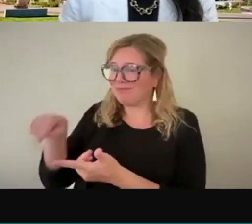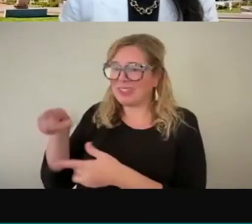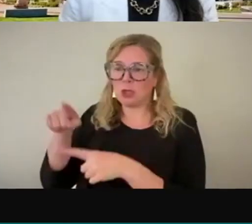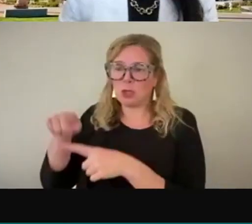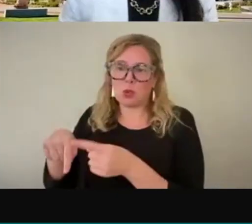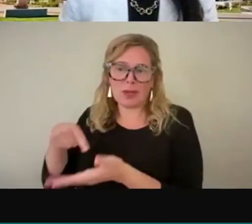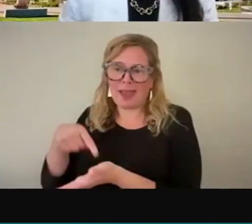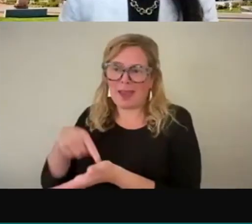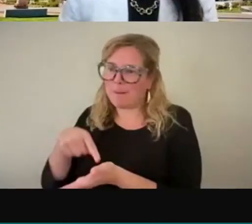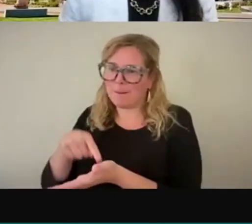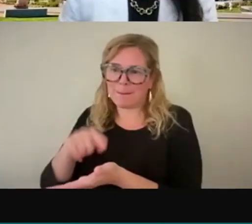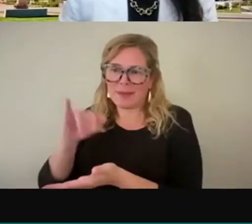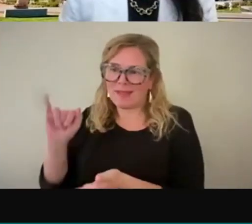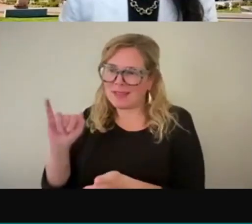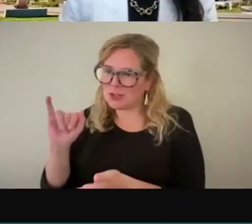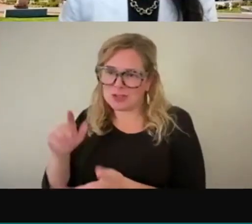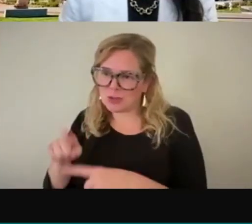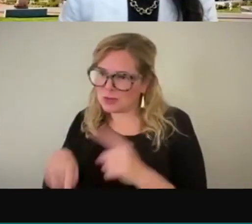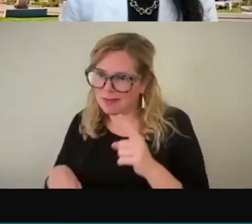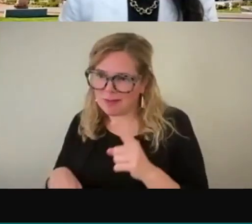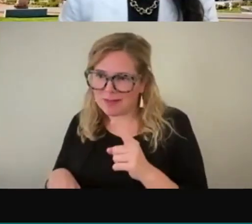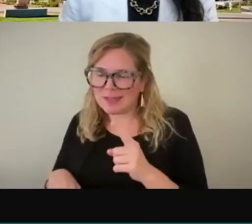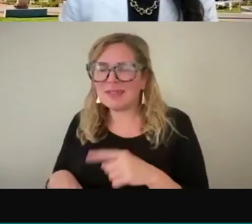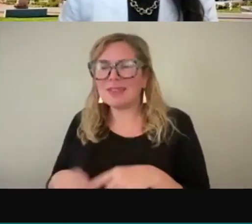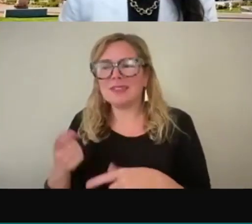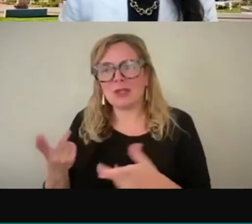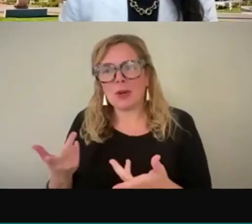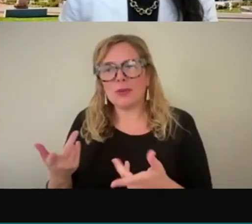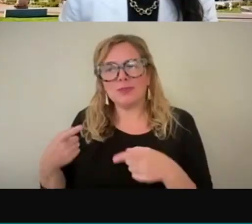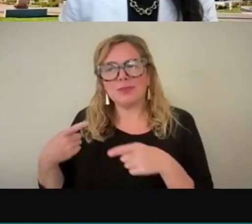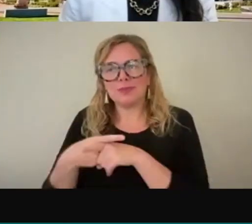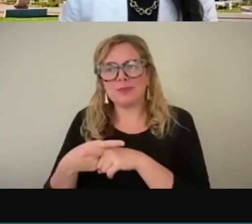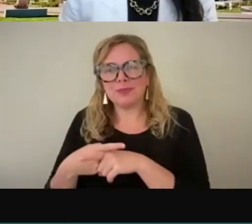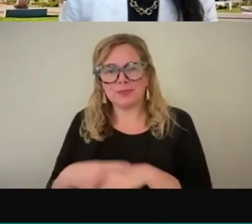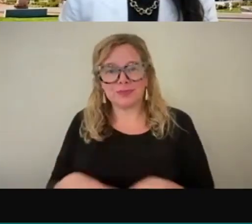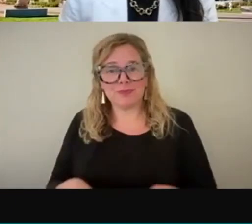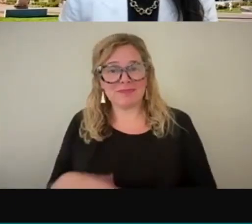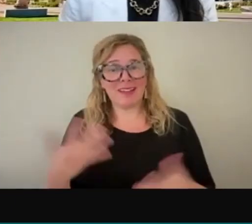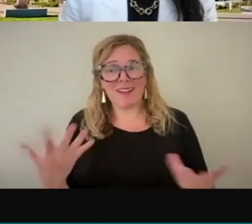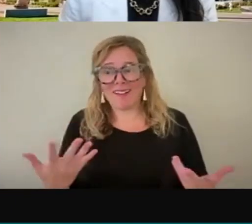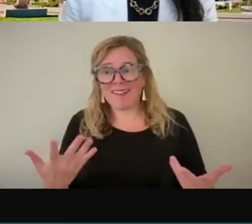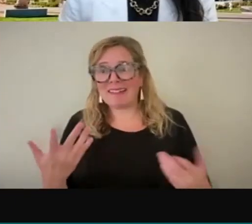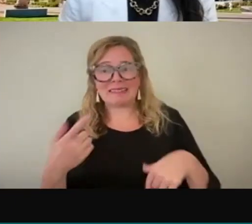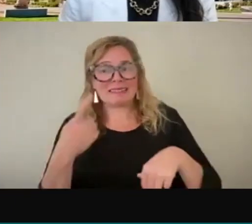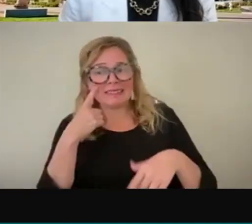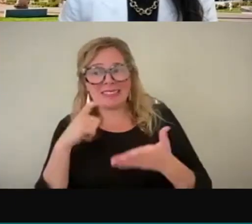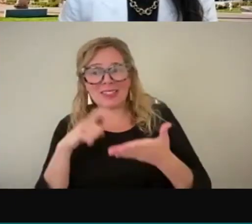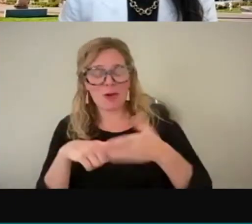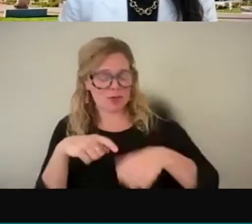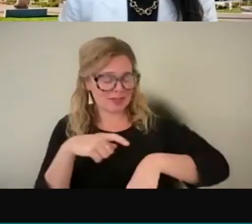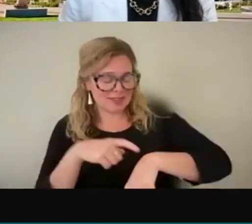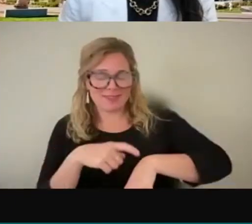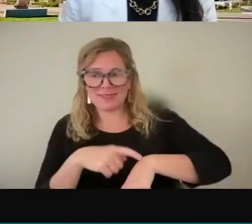think we're at time, is that right? >> Yeah, we're at time. Sowmya Iyer: Wonderful, well thank you so much for this, the fantastic questions